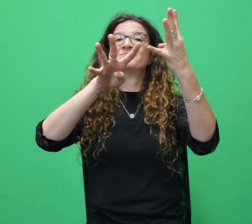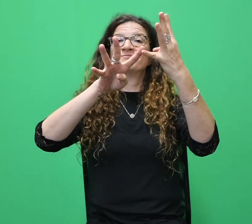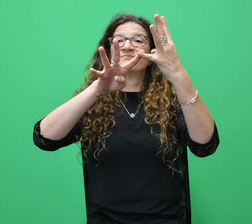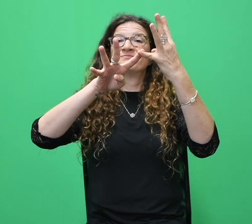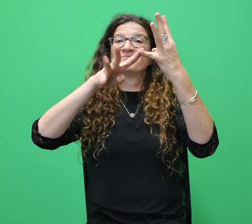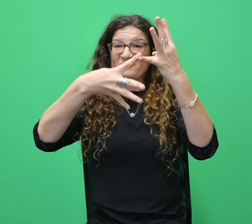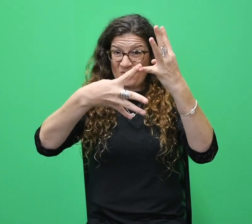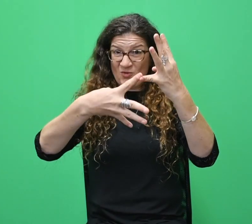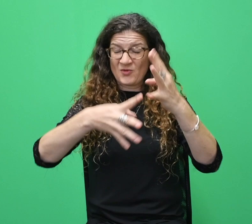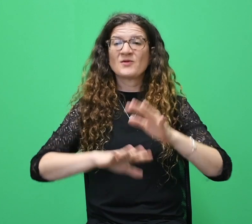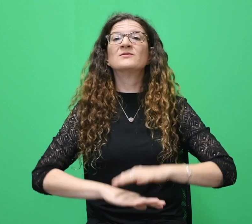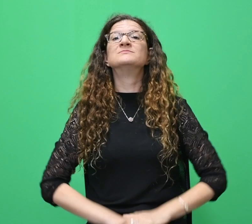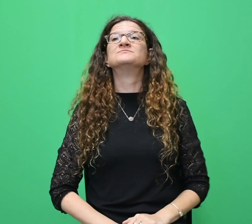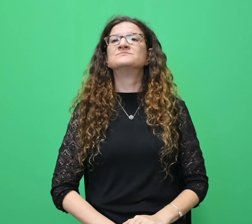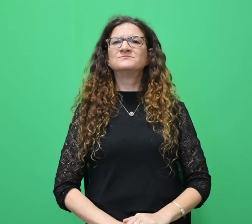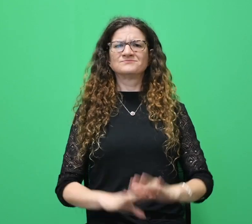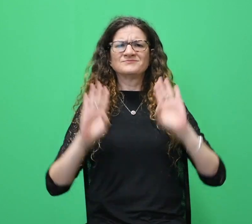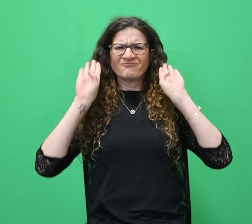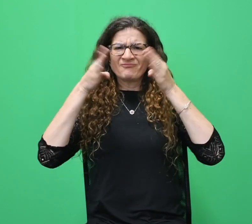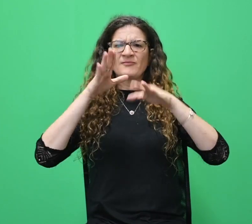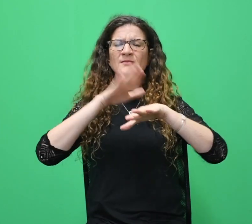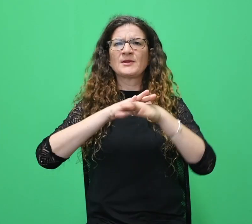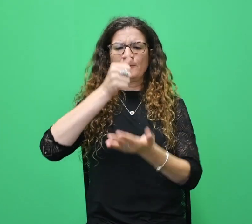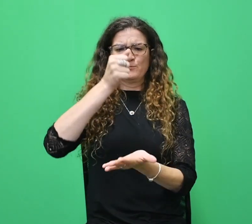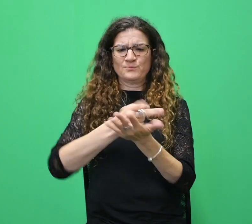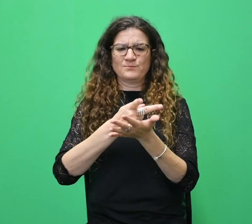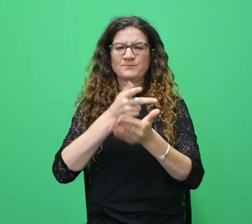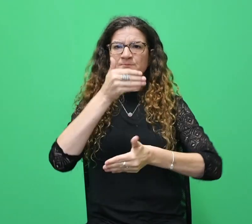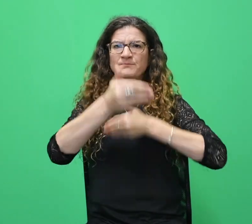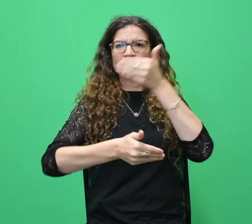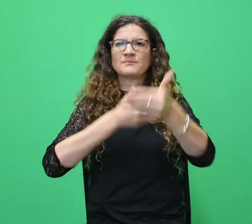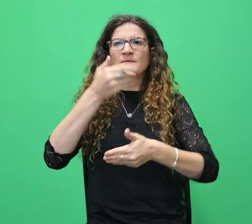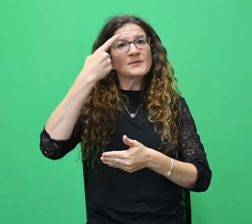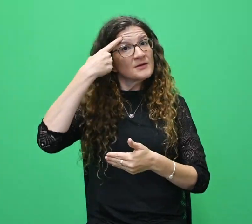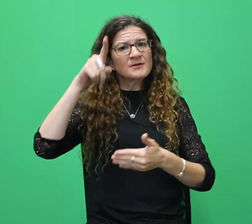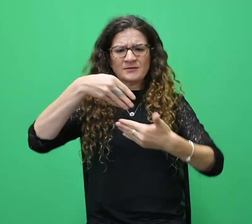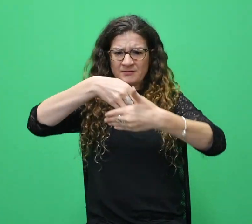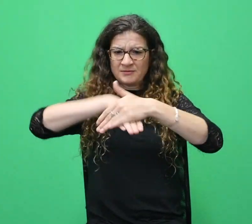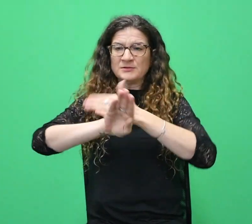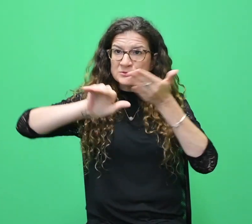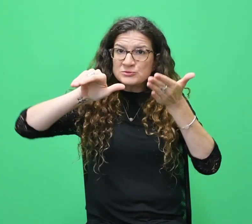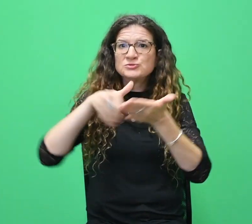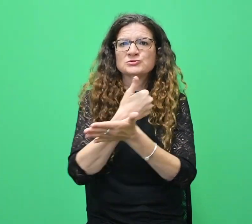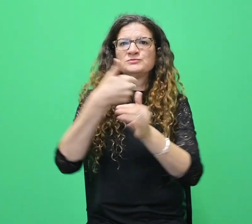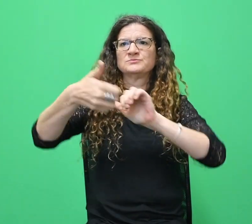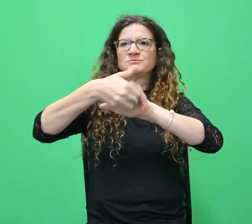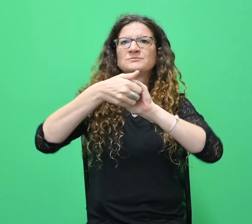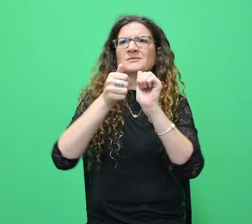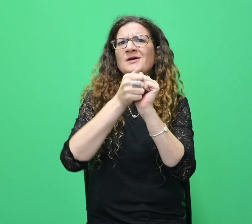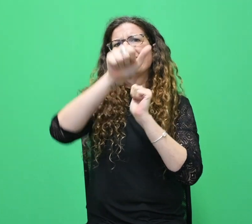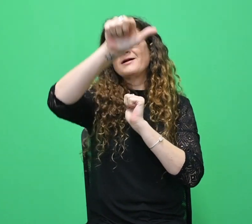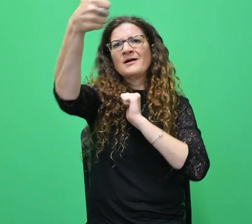This is fourth recommendation that focus on approval process for entering into